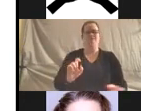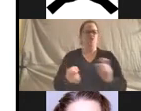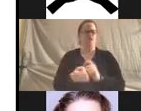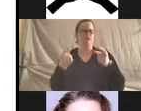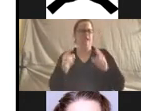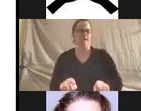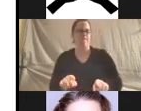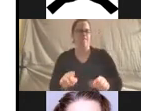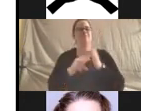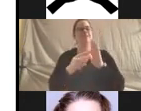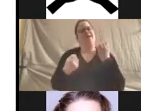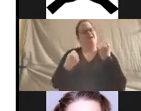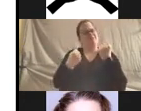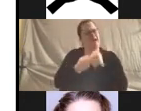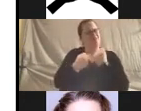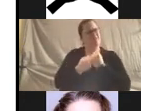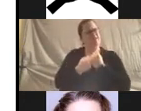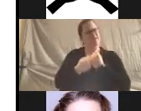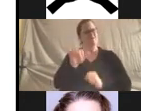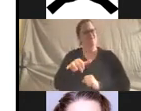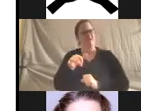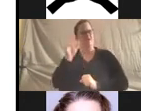for that policy change were able to,